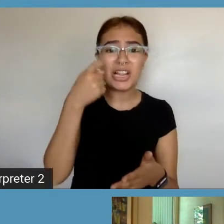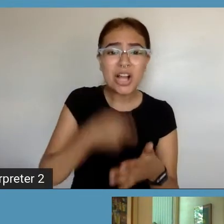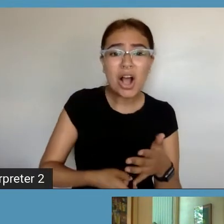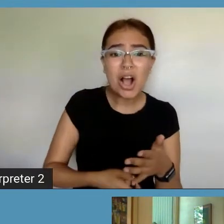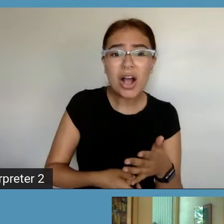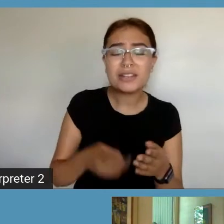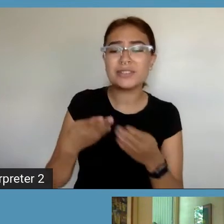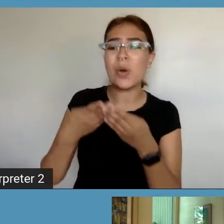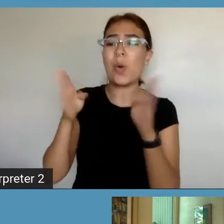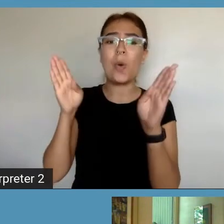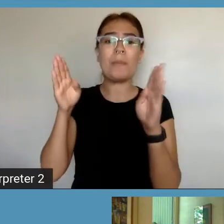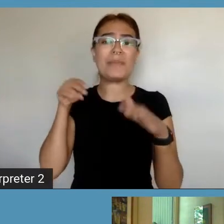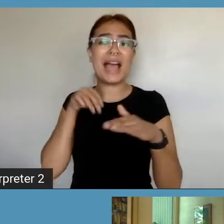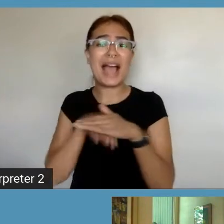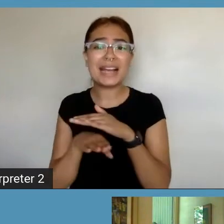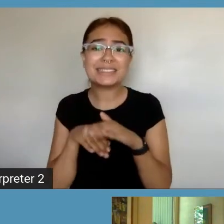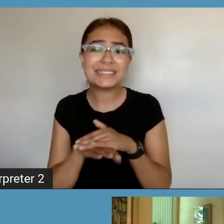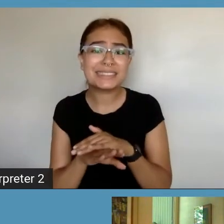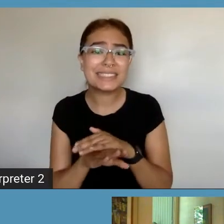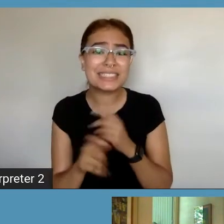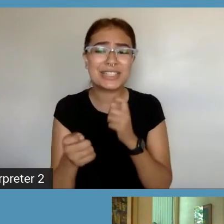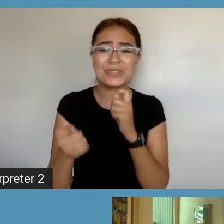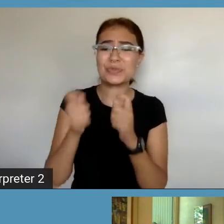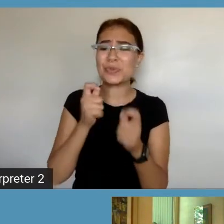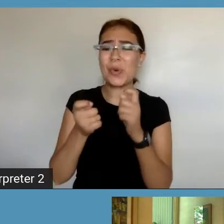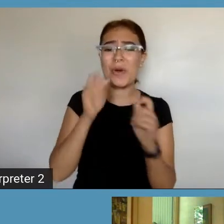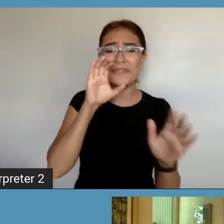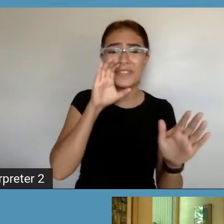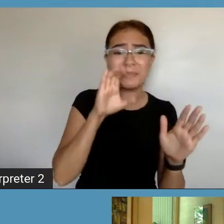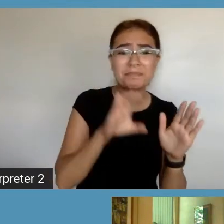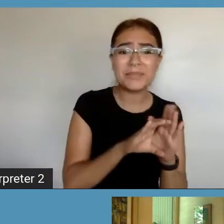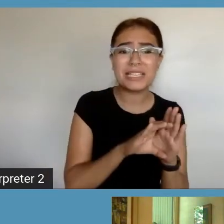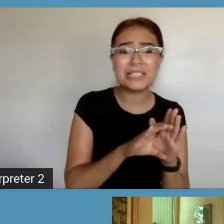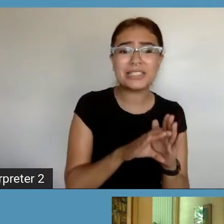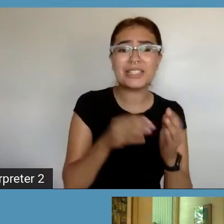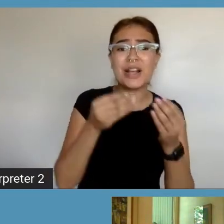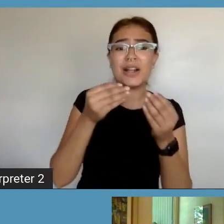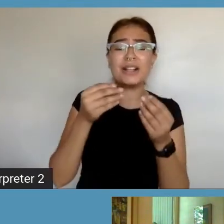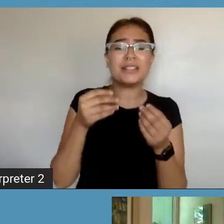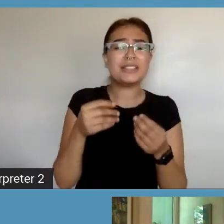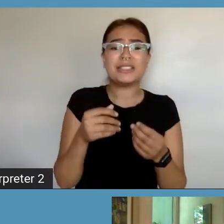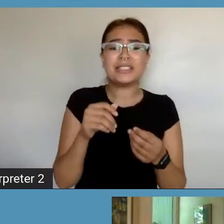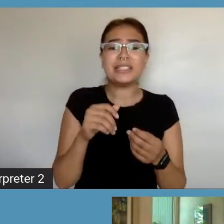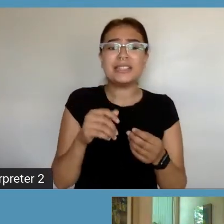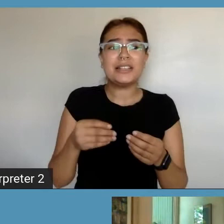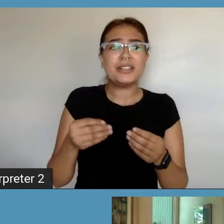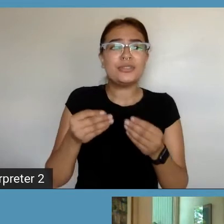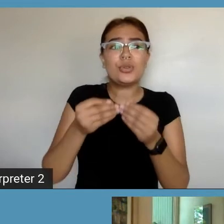loss of control over images or they are losing profit from cost management and reproduction,